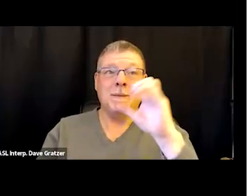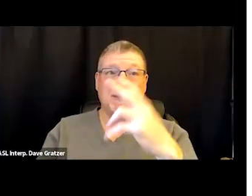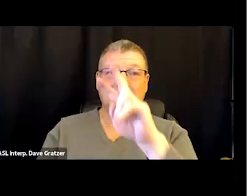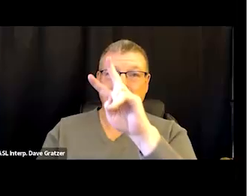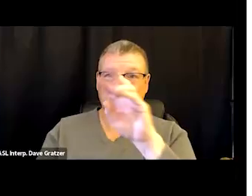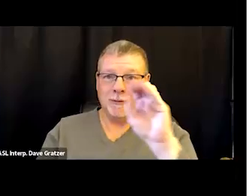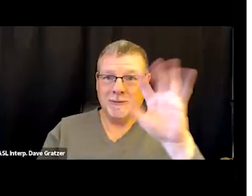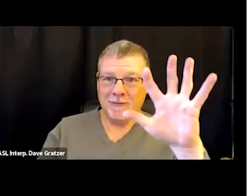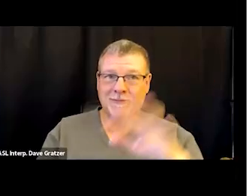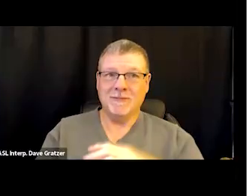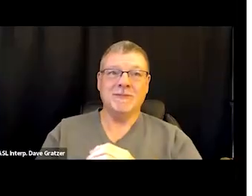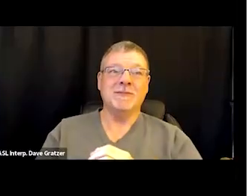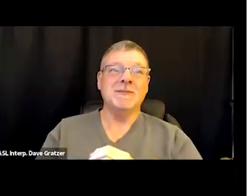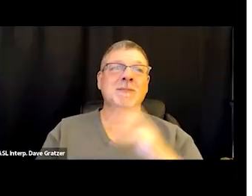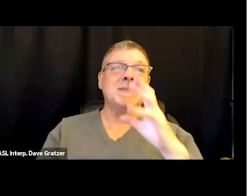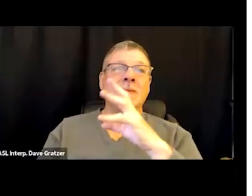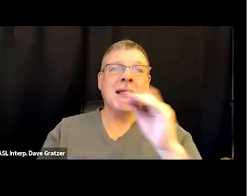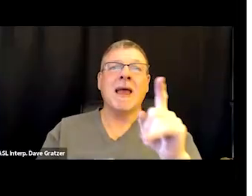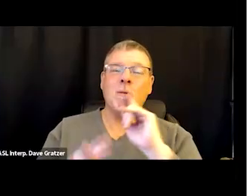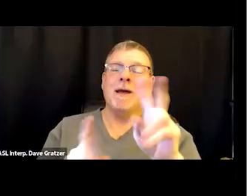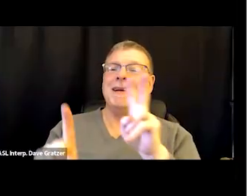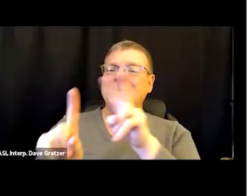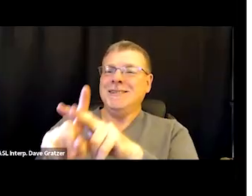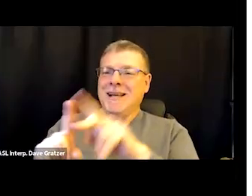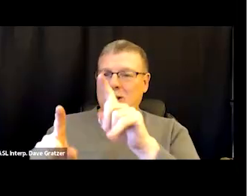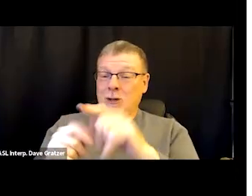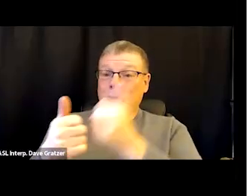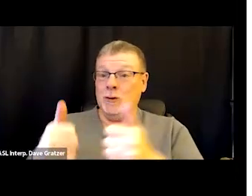2005, and was assigned to Queens Supreme Court criminal term.